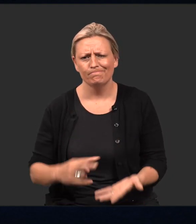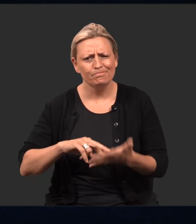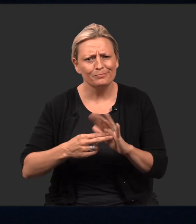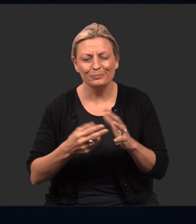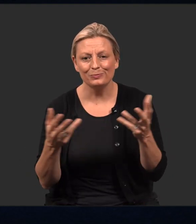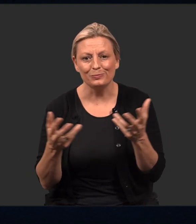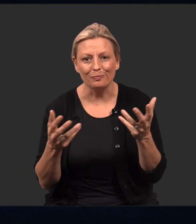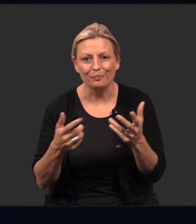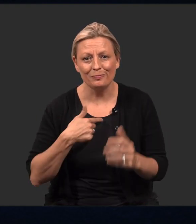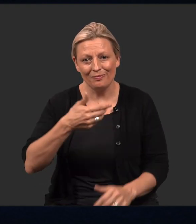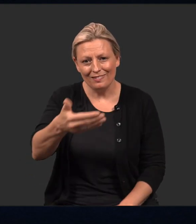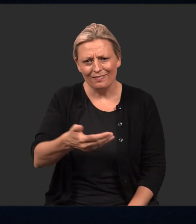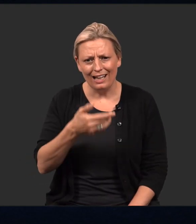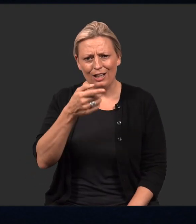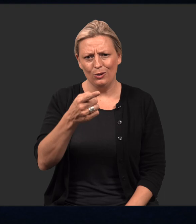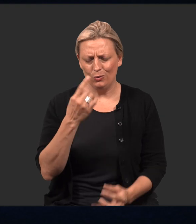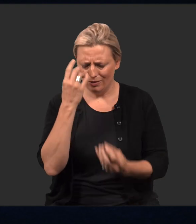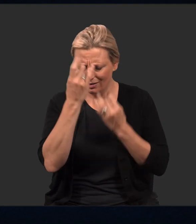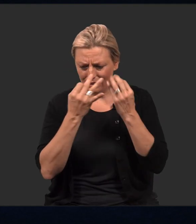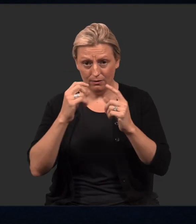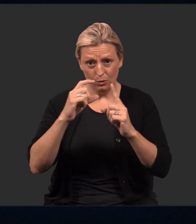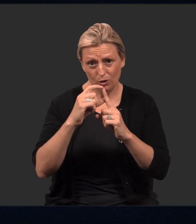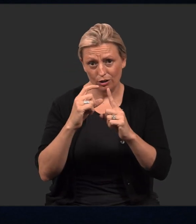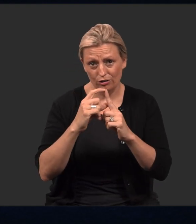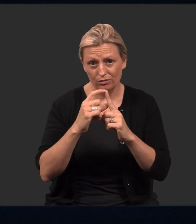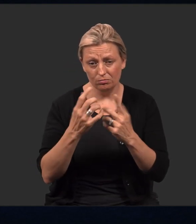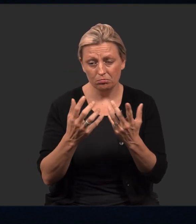I invite you to think about that word and what it might mean.